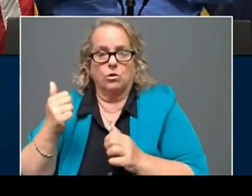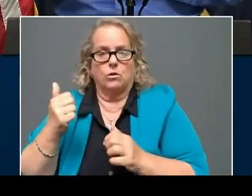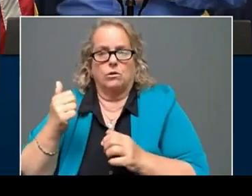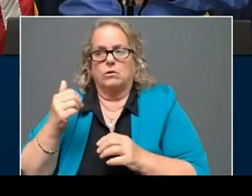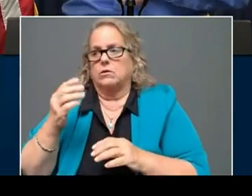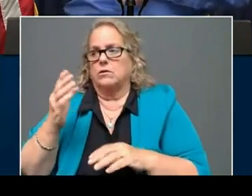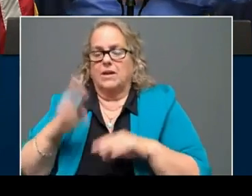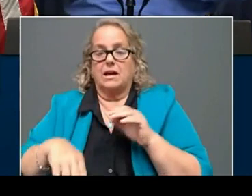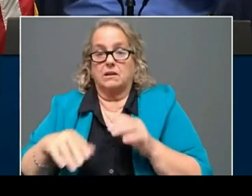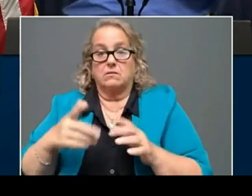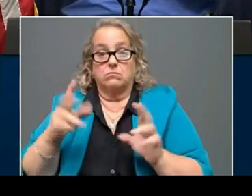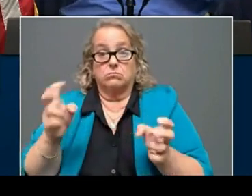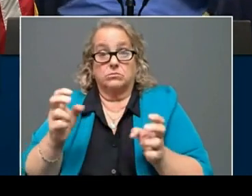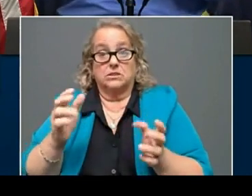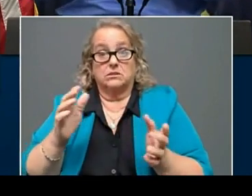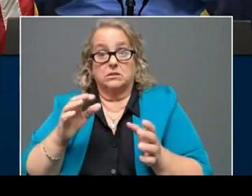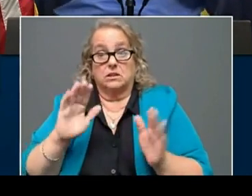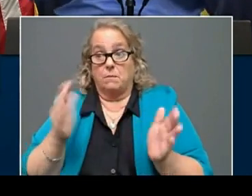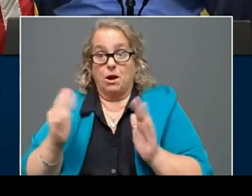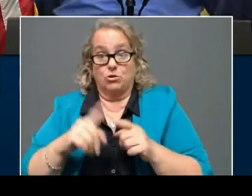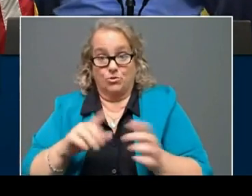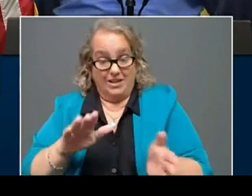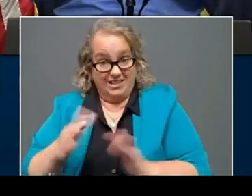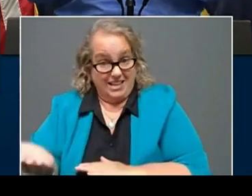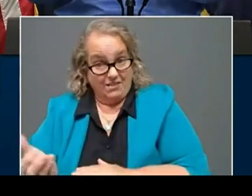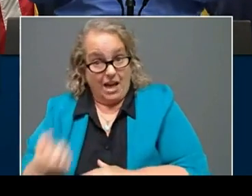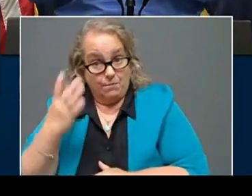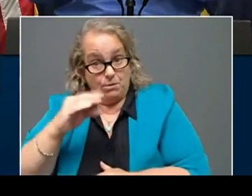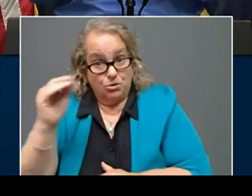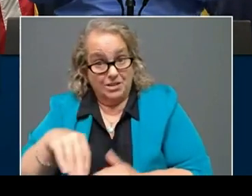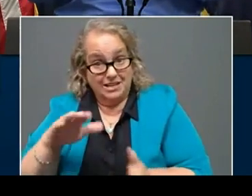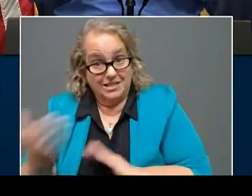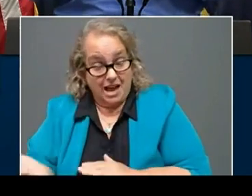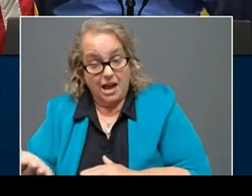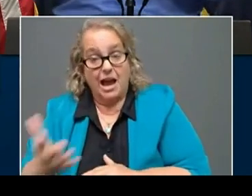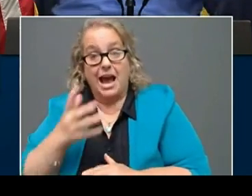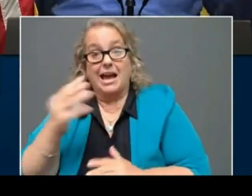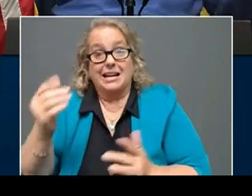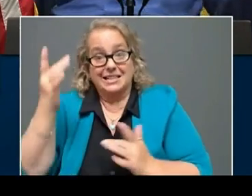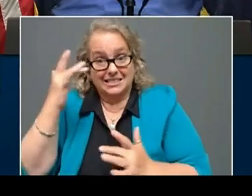So now really this is a vaccine manageable condition. Every death that